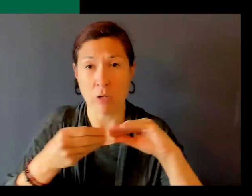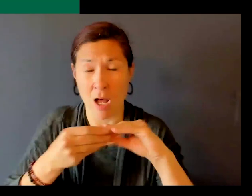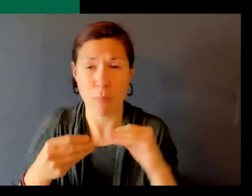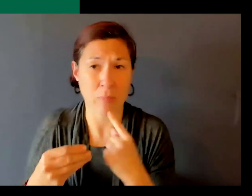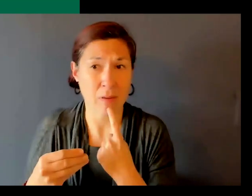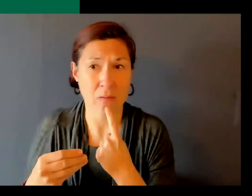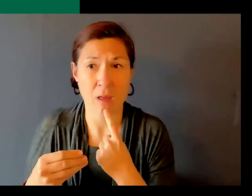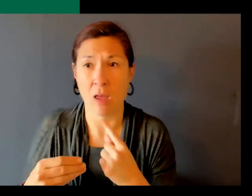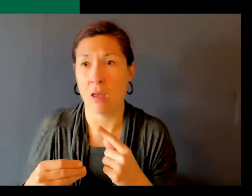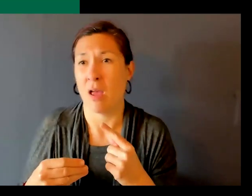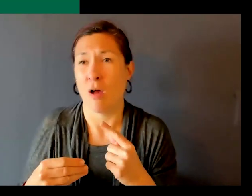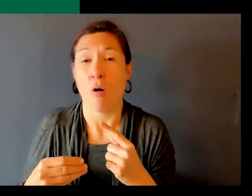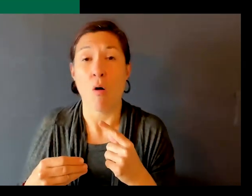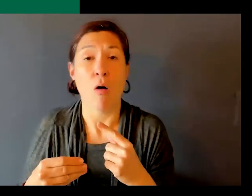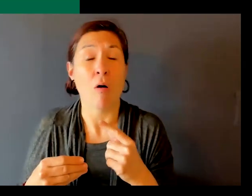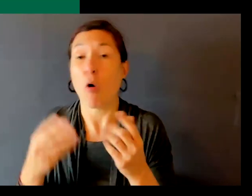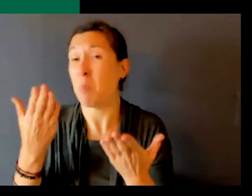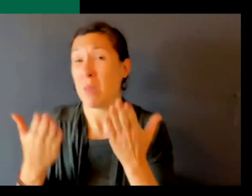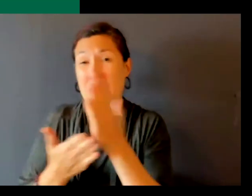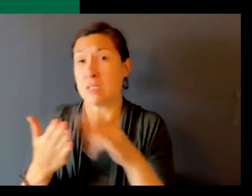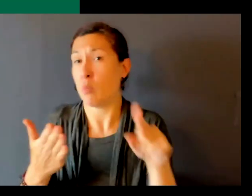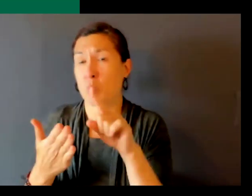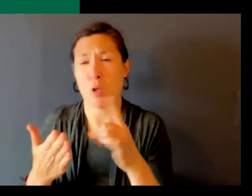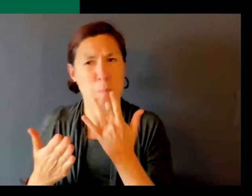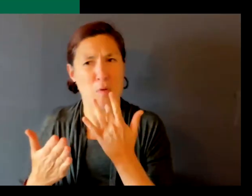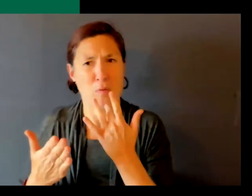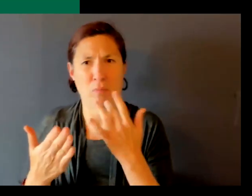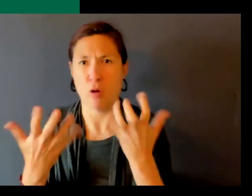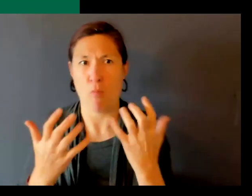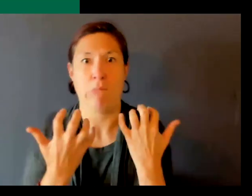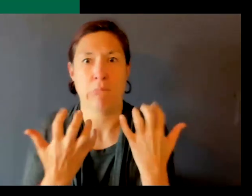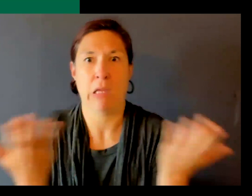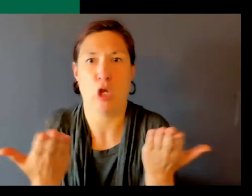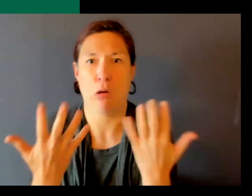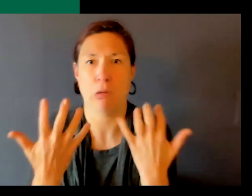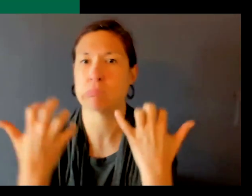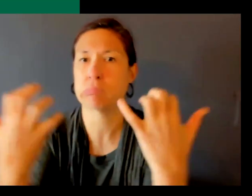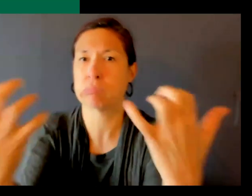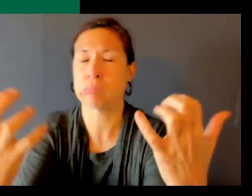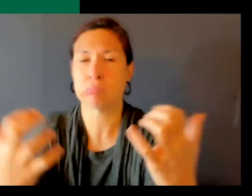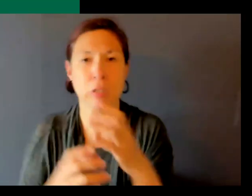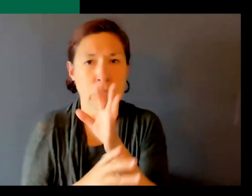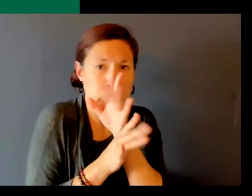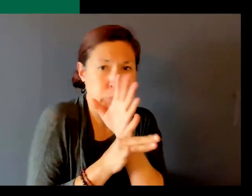(Mandarin interpreter speaking.) : Thank you.